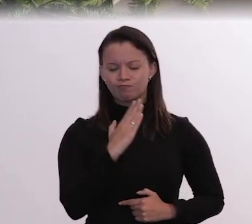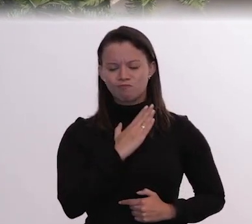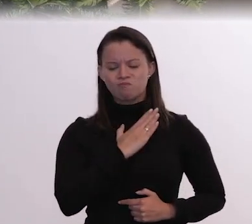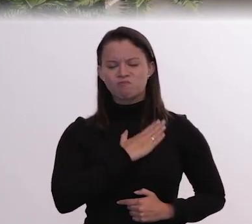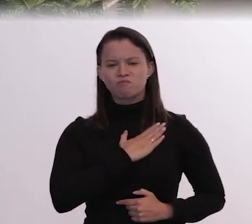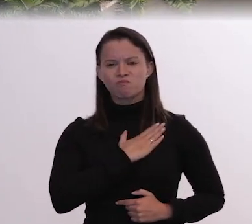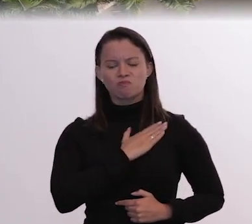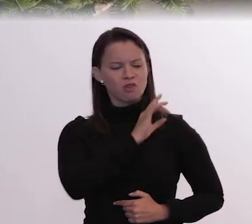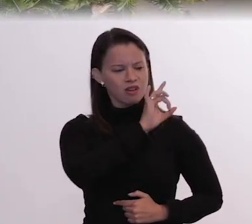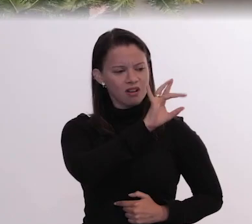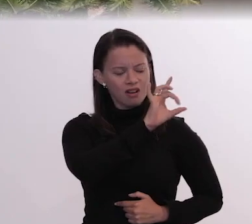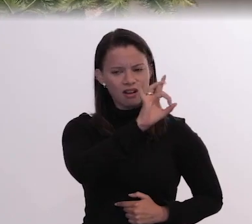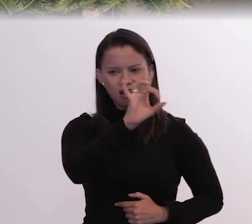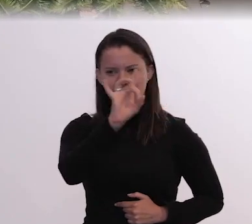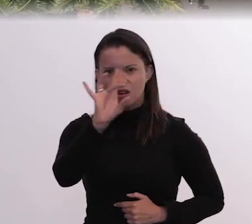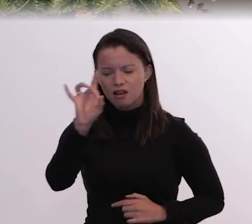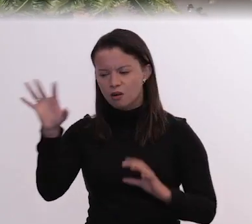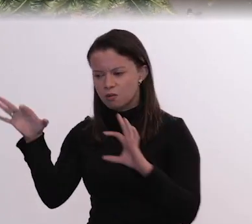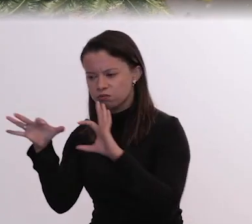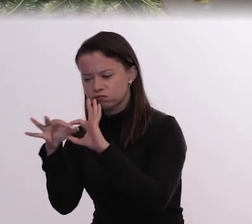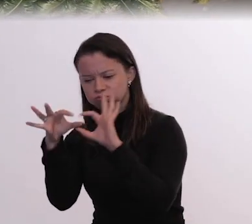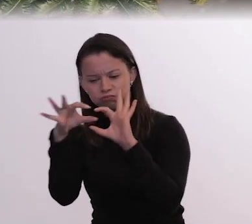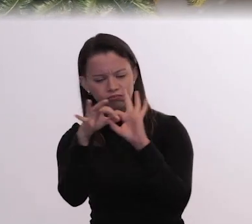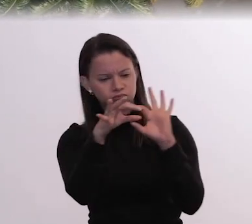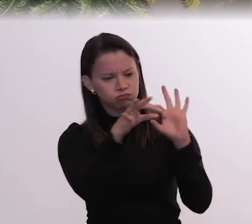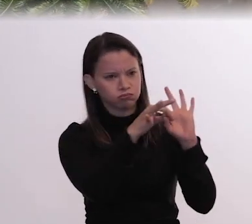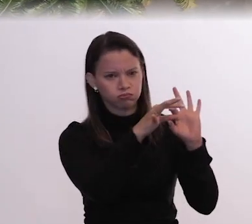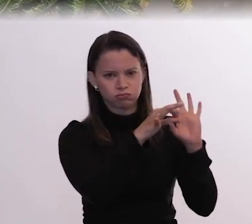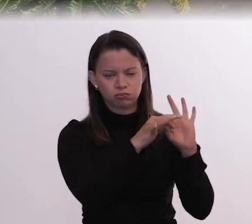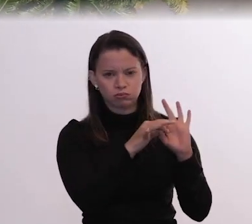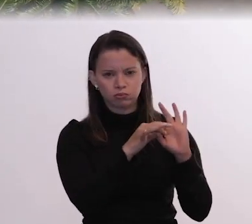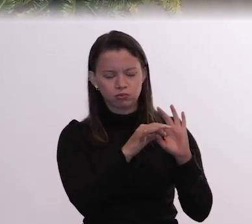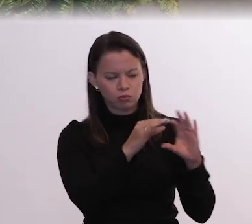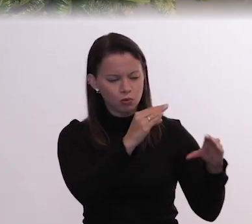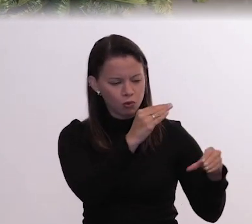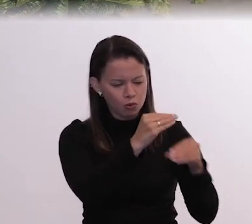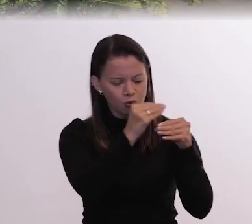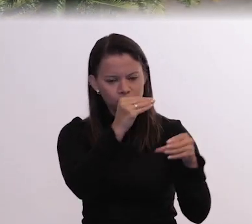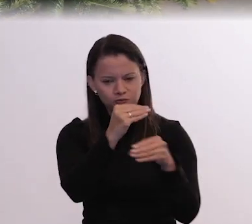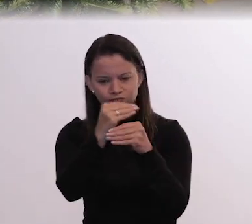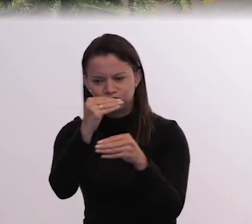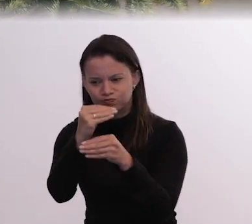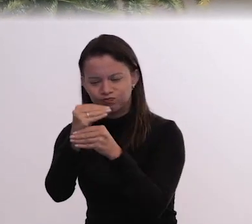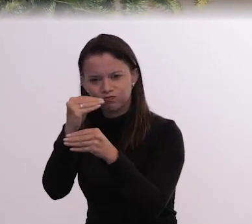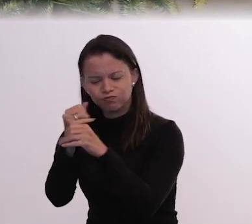to build a constellation of cities, big or small cities, but living cities,